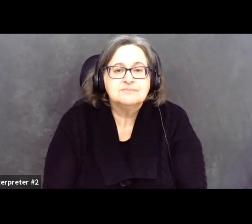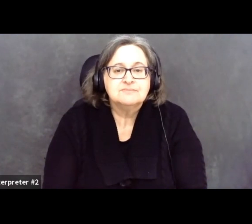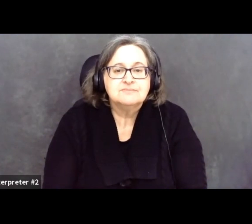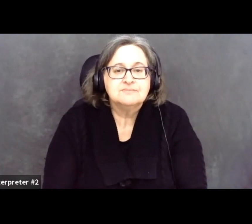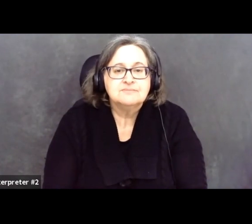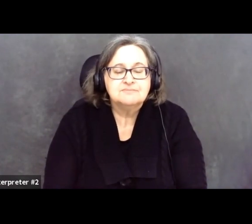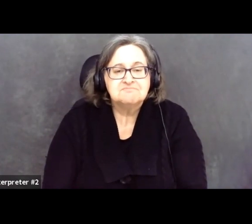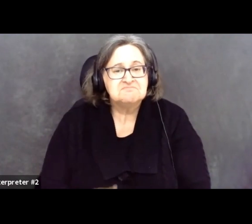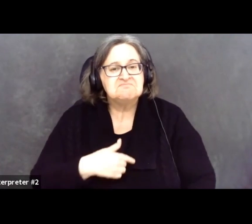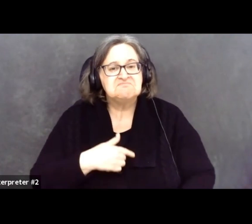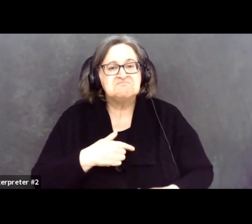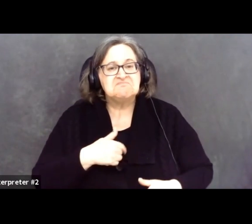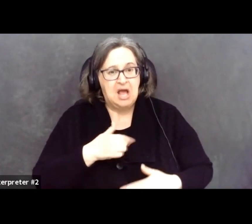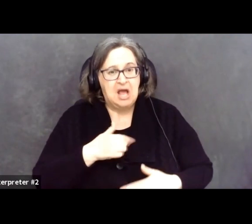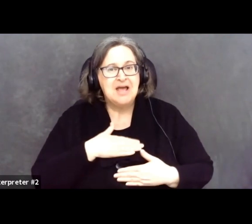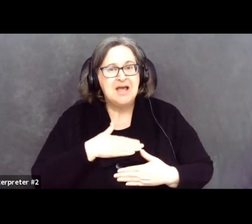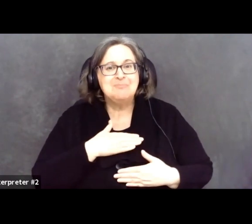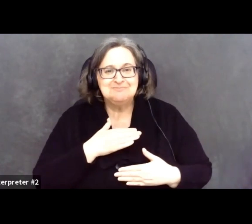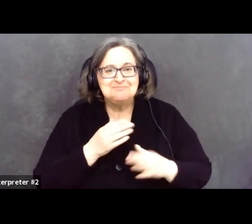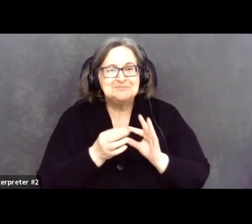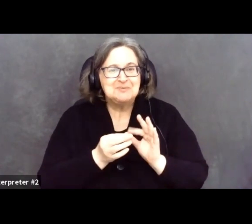I would be happy to jump in to talk a little bit about